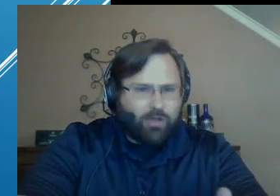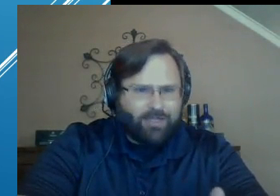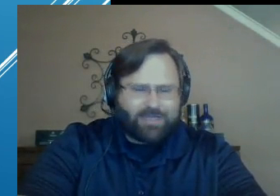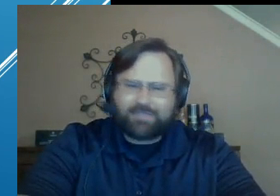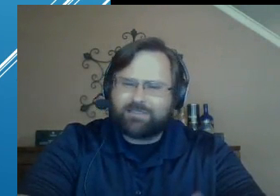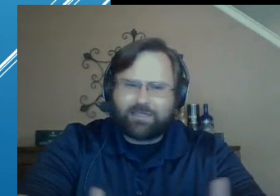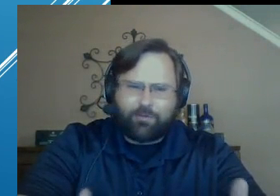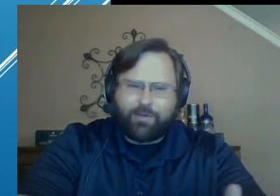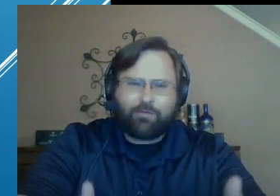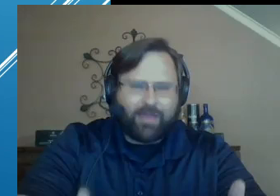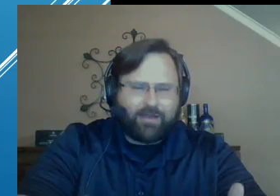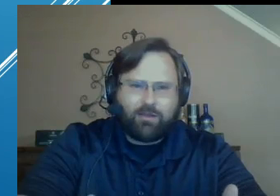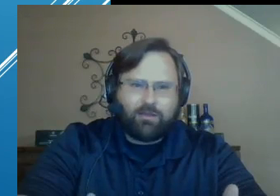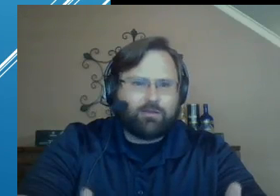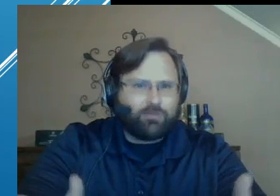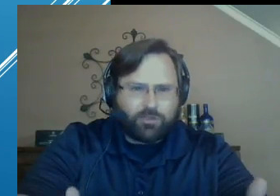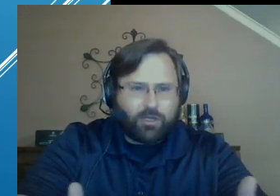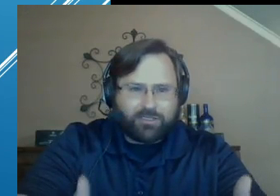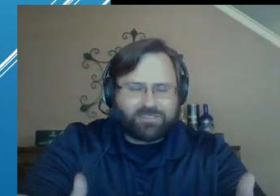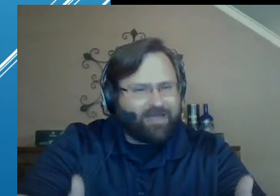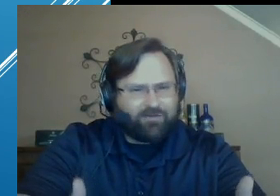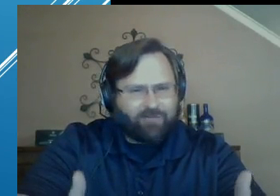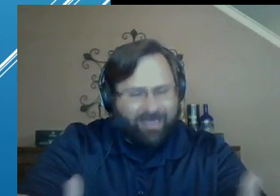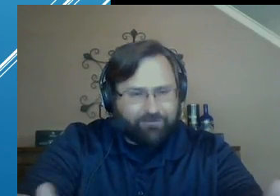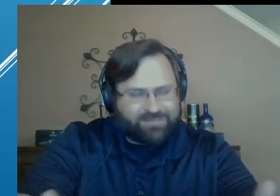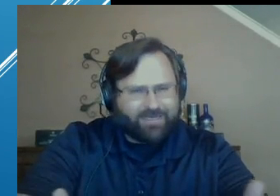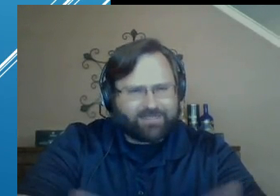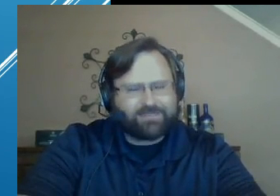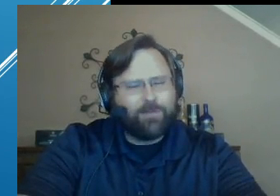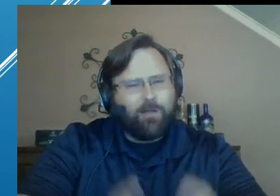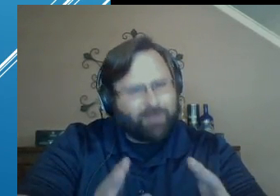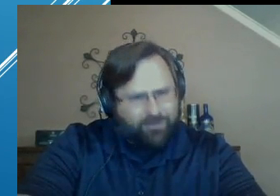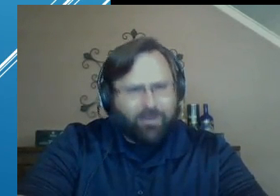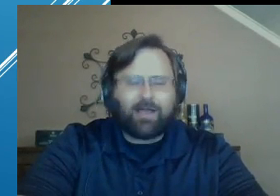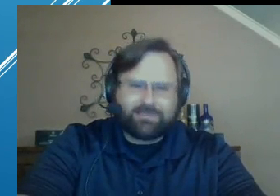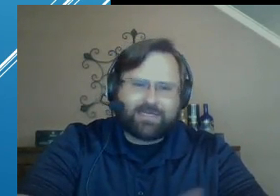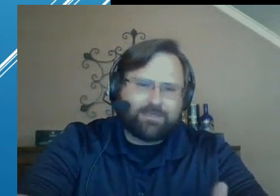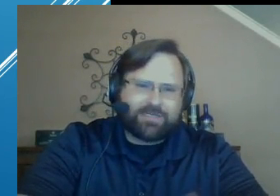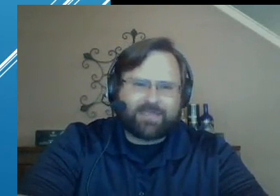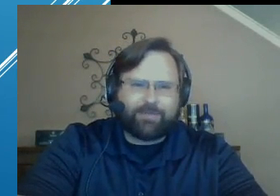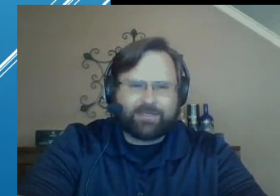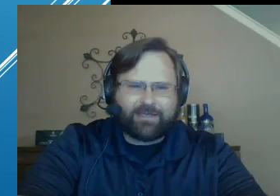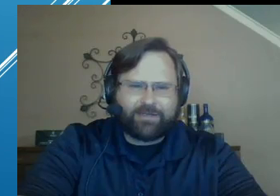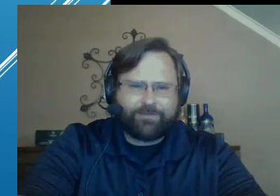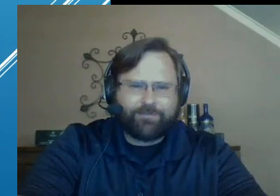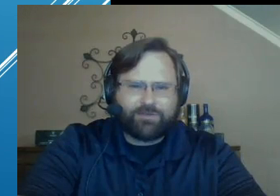context to the pronoun then you're going to just have a half of the sentence but in the right context subjects can be deleted